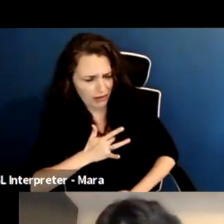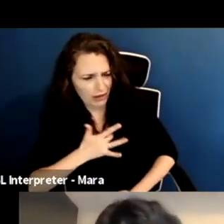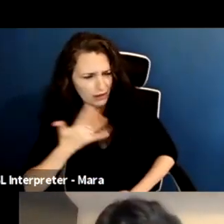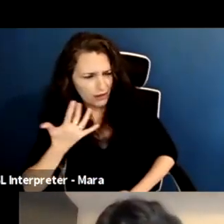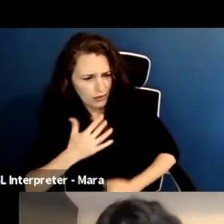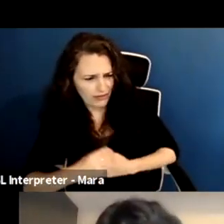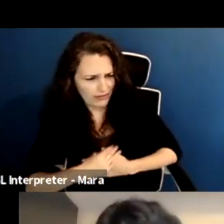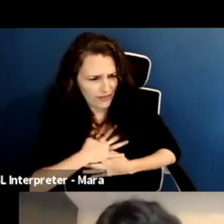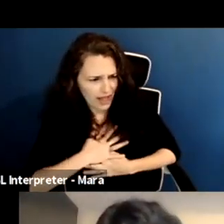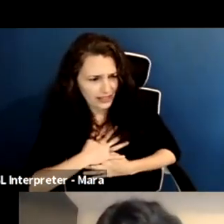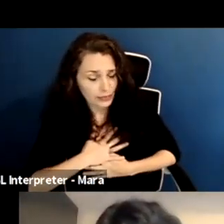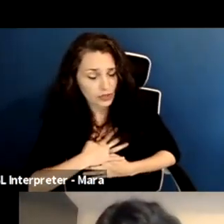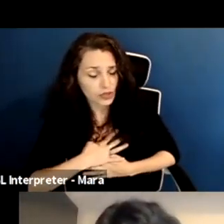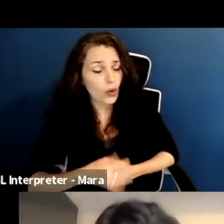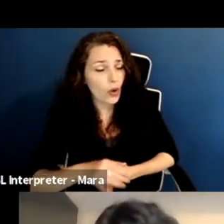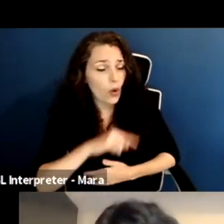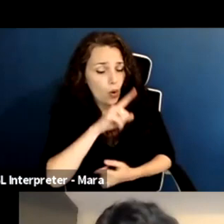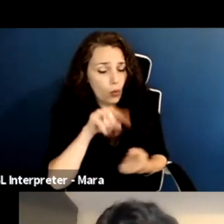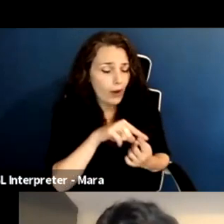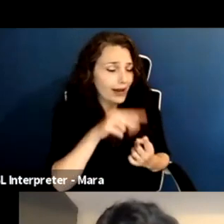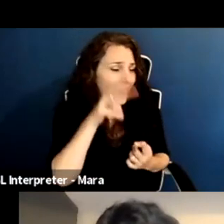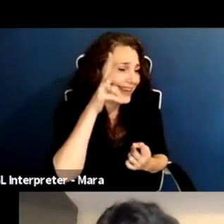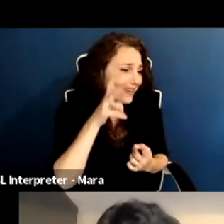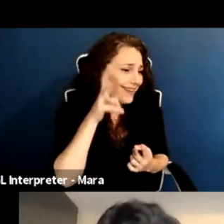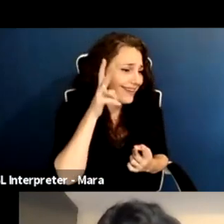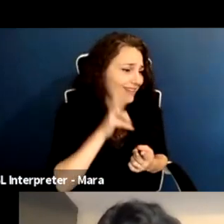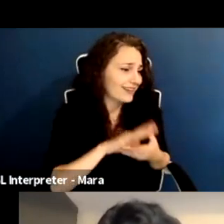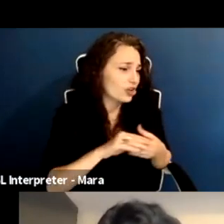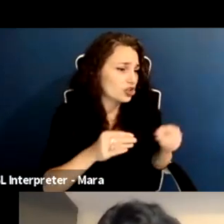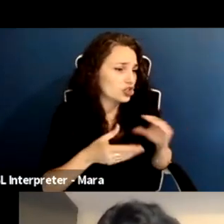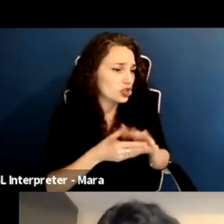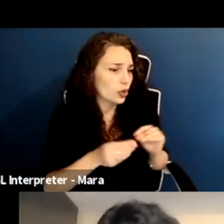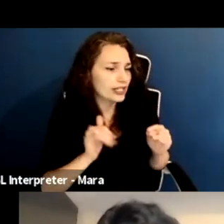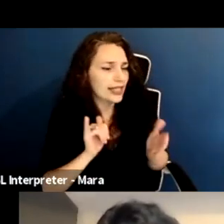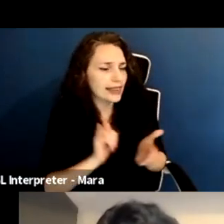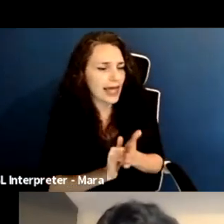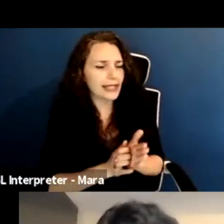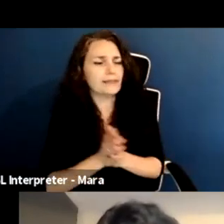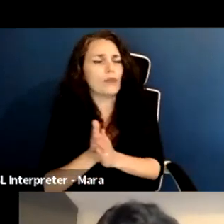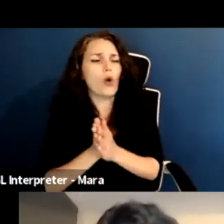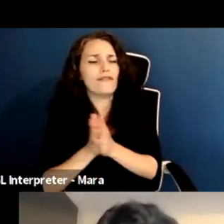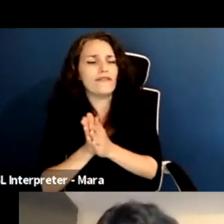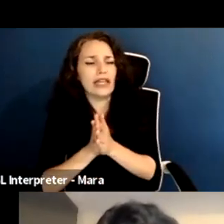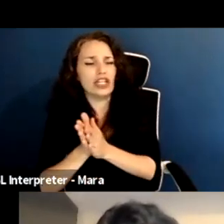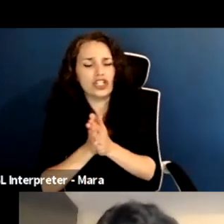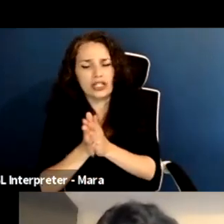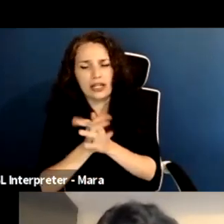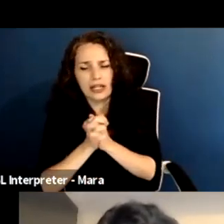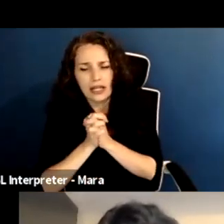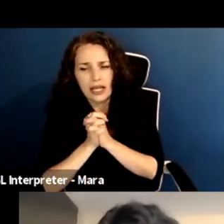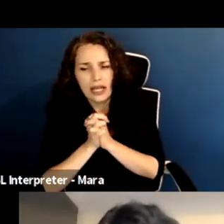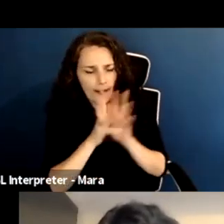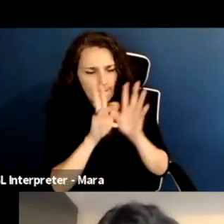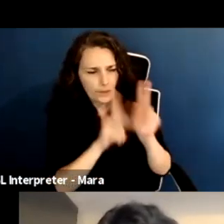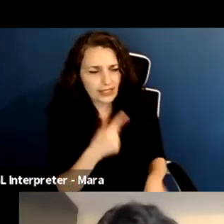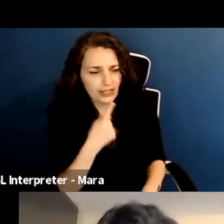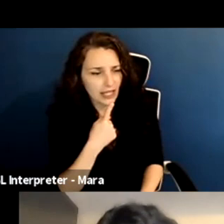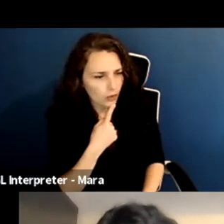is that when I hear these stories and then when I have someone tell me "Well, you've given me the greatest gift "I've ever had in my entire life."